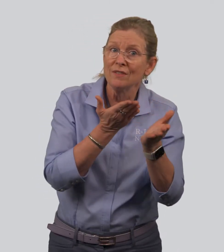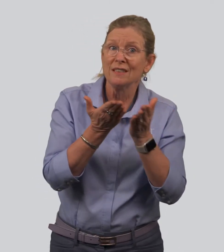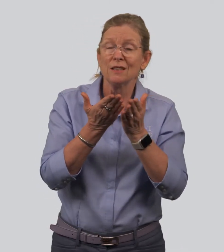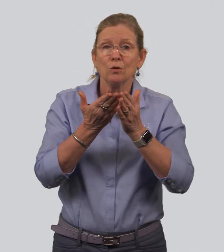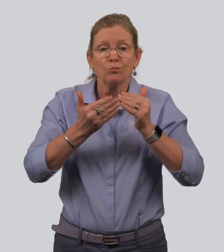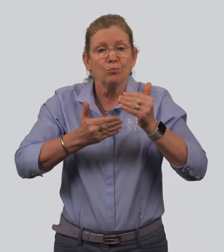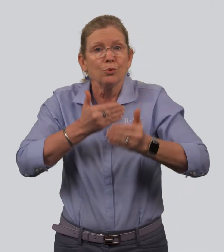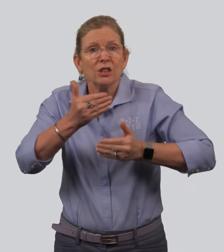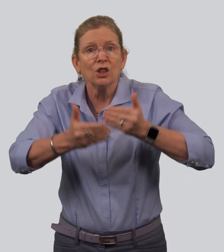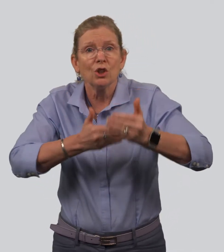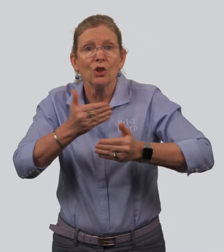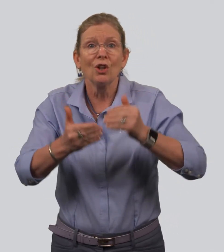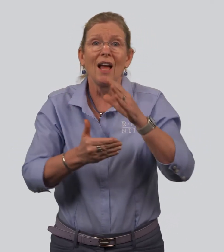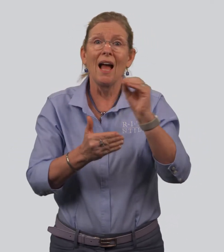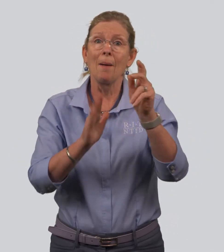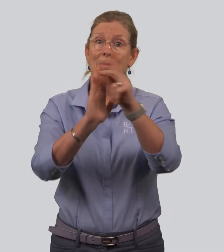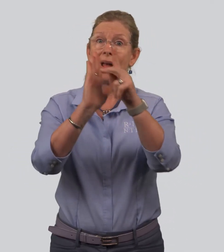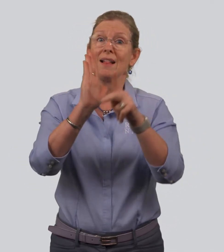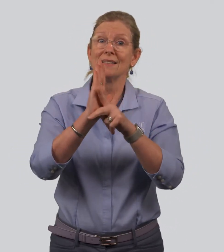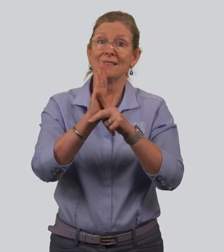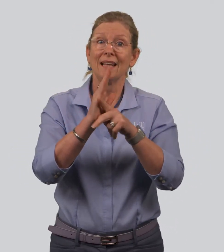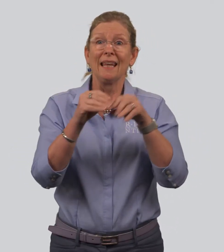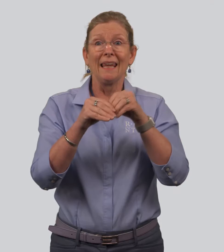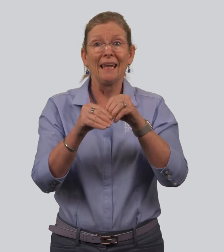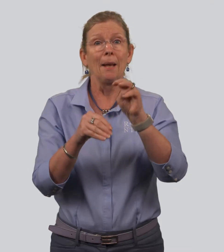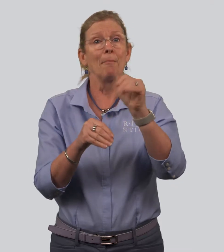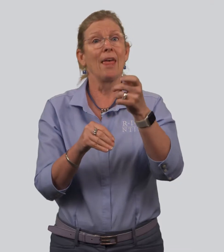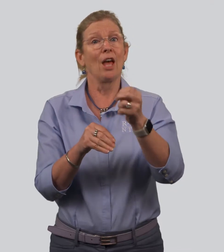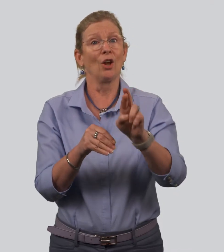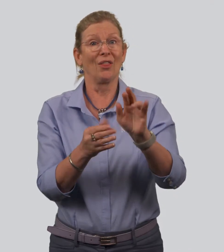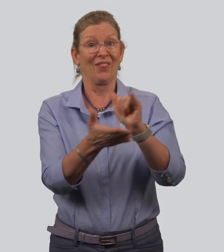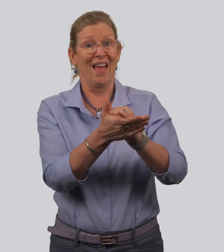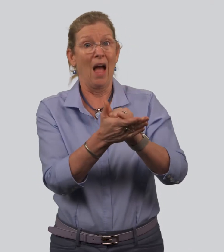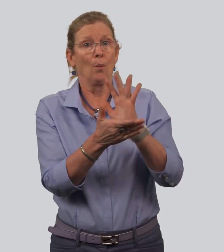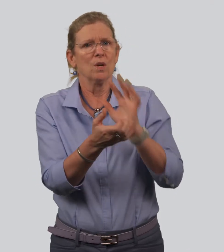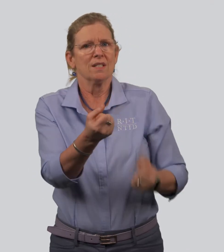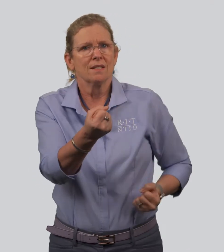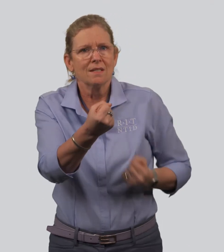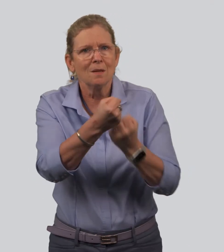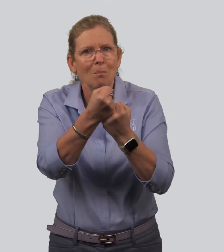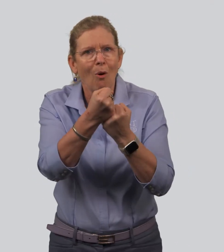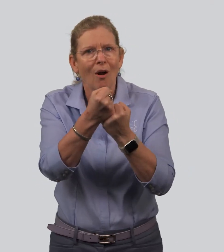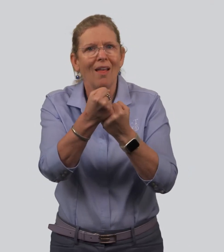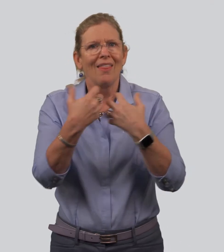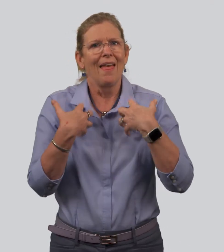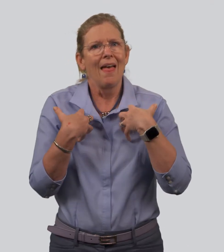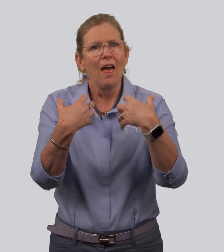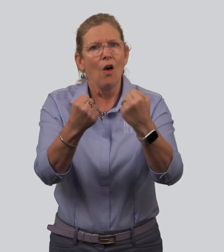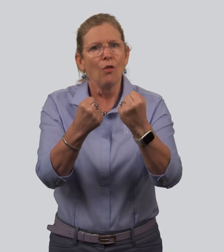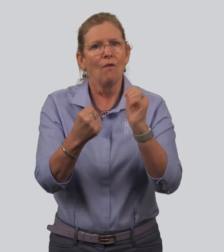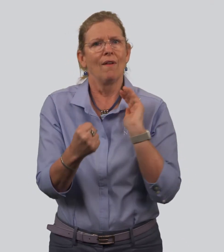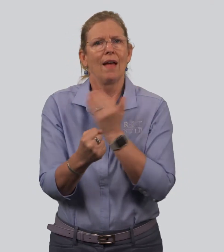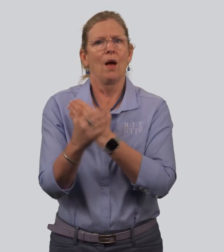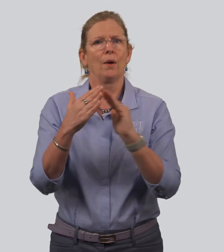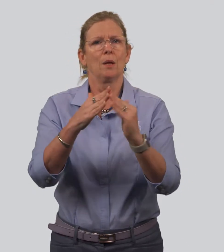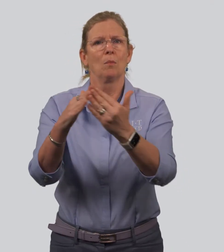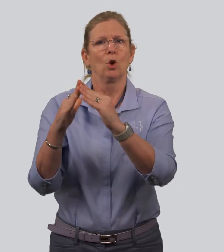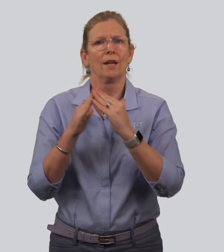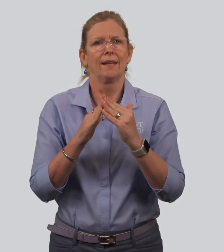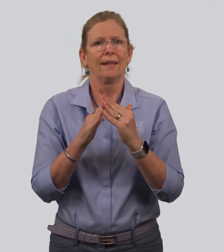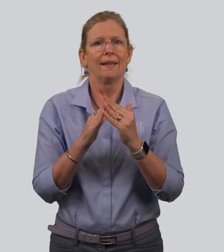services, procedures, and policies in a manner that will support the health of our community,